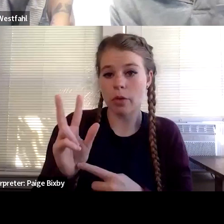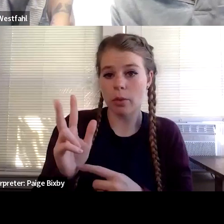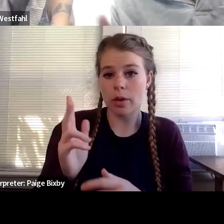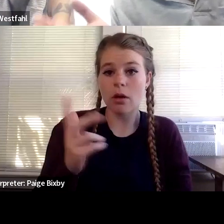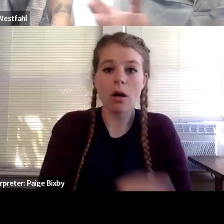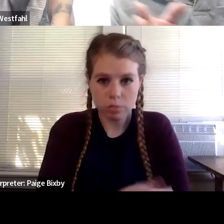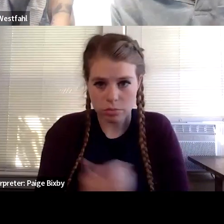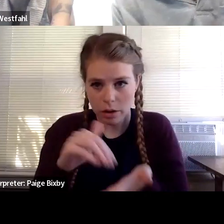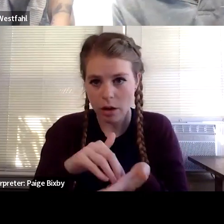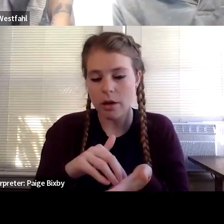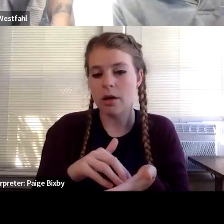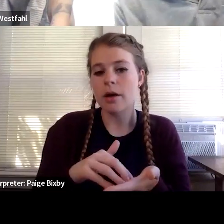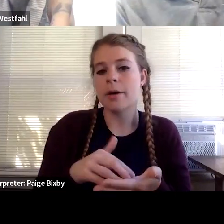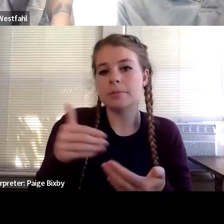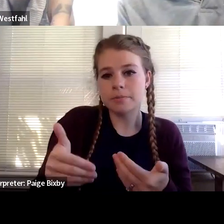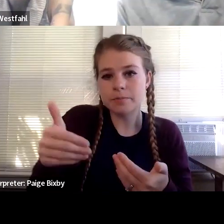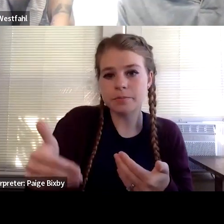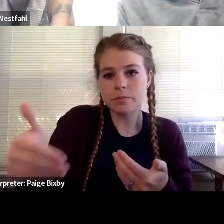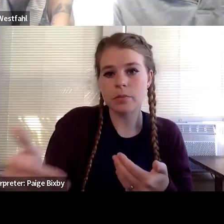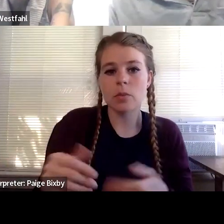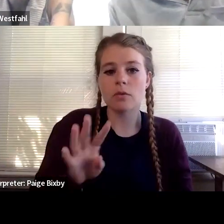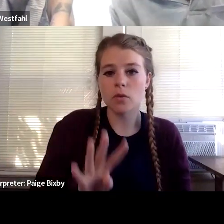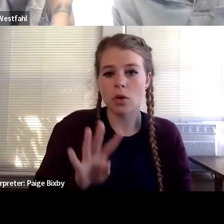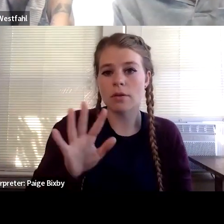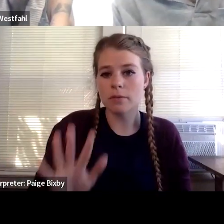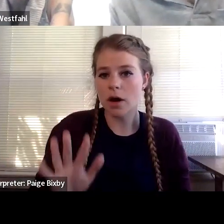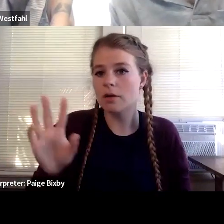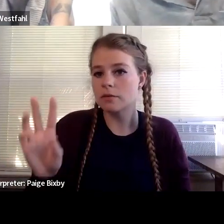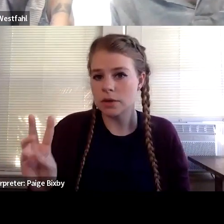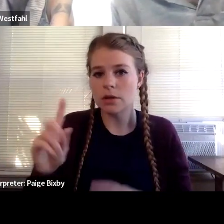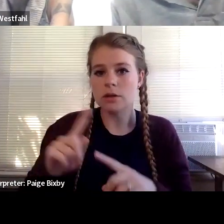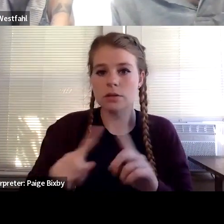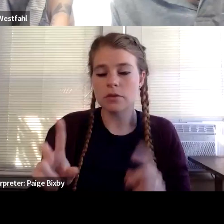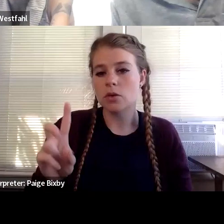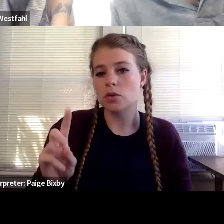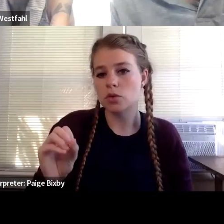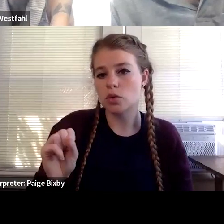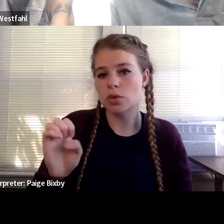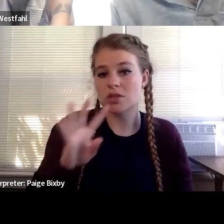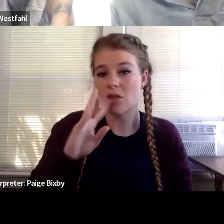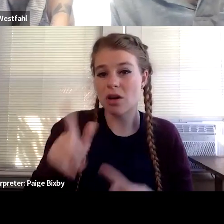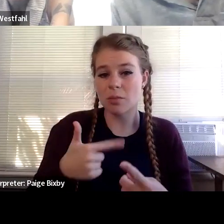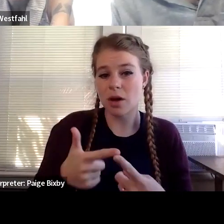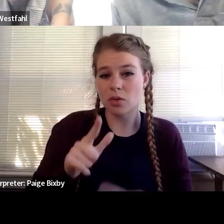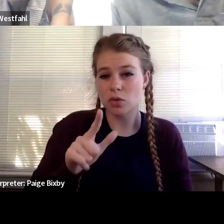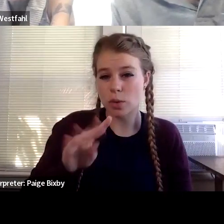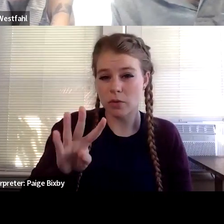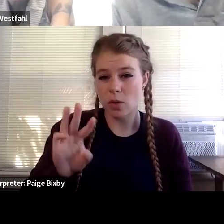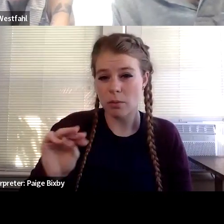wait two, three minutes and you know, four, five, six doses. So we're talking about 24 milligrams of naloxone,